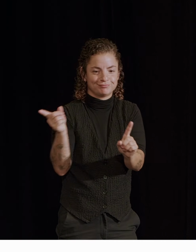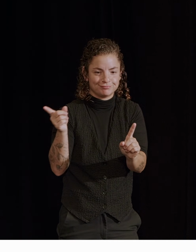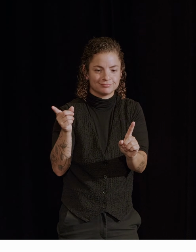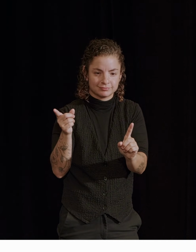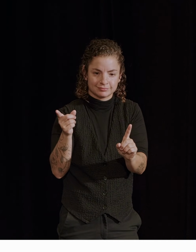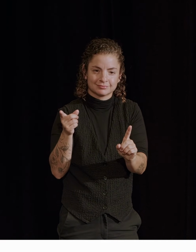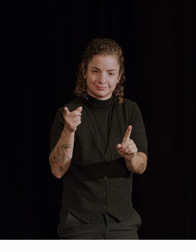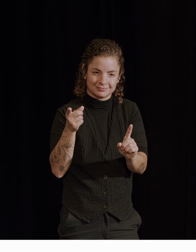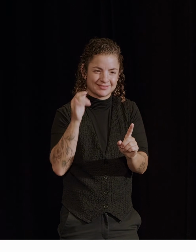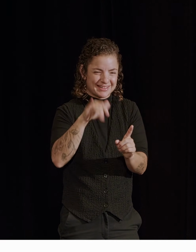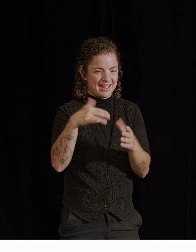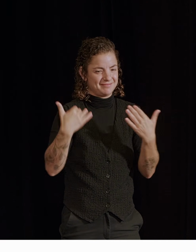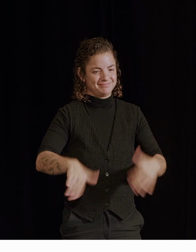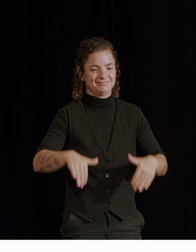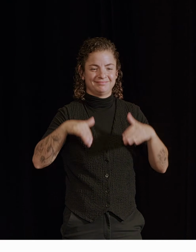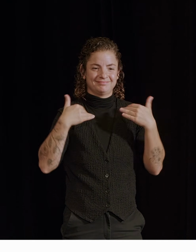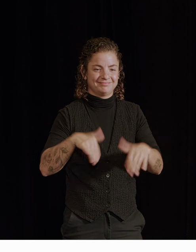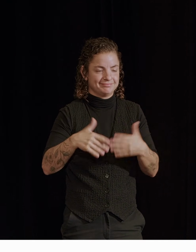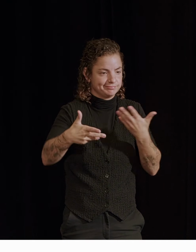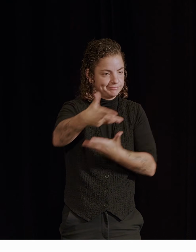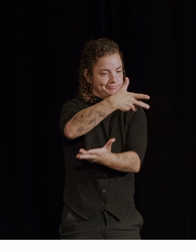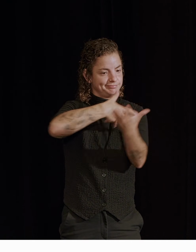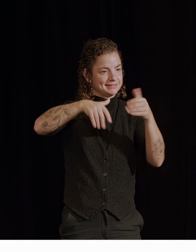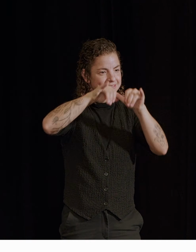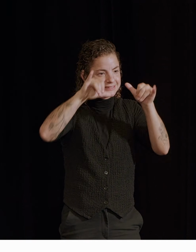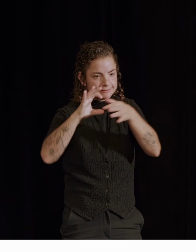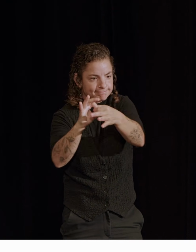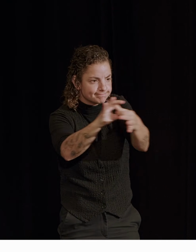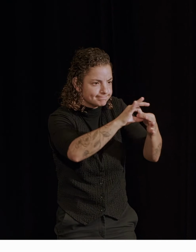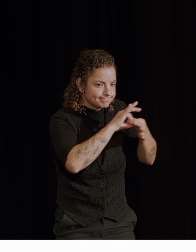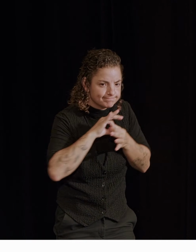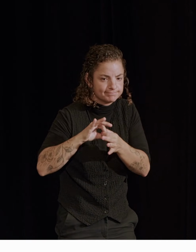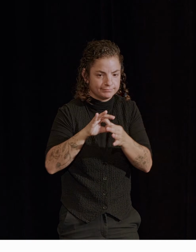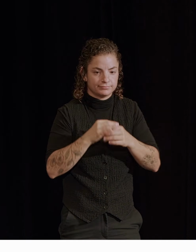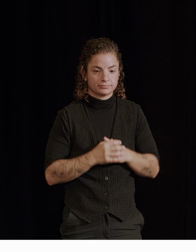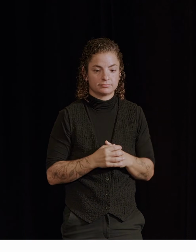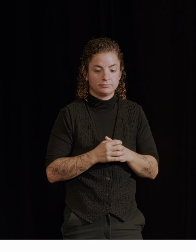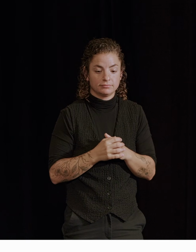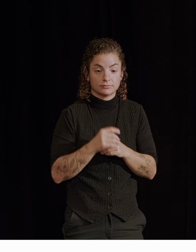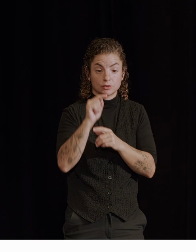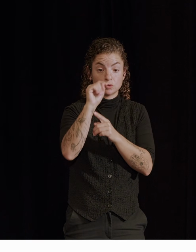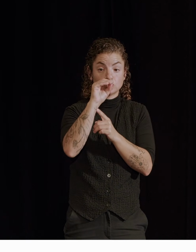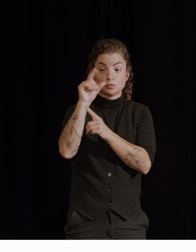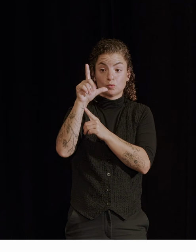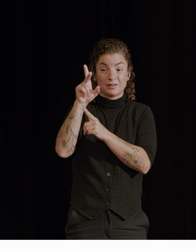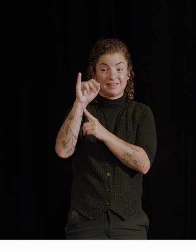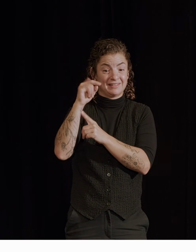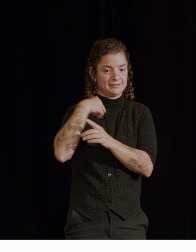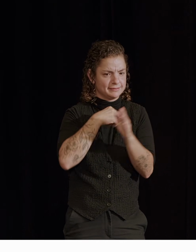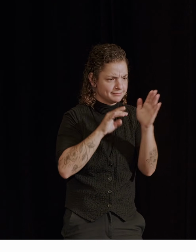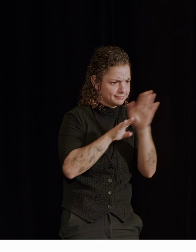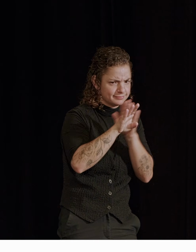The toolkit allows developers to build applications directly on our AI glasses,